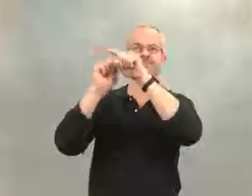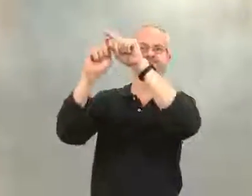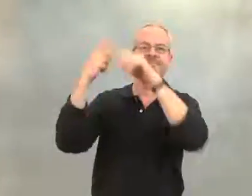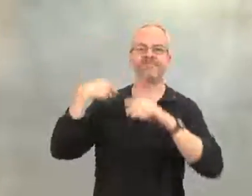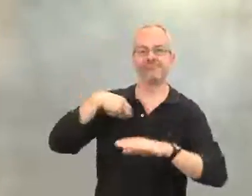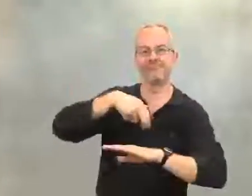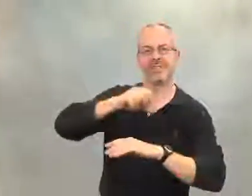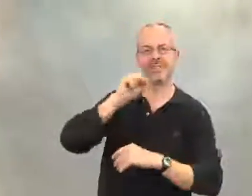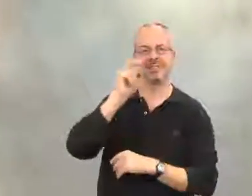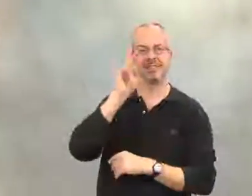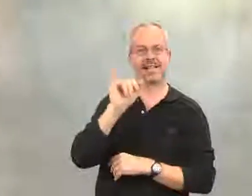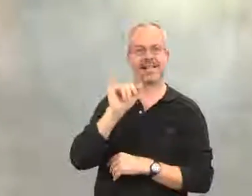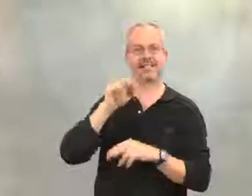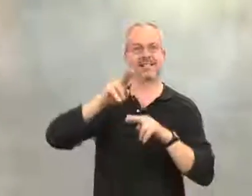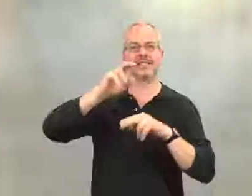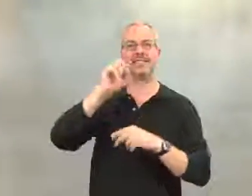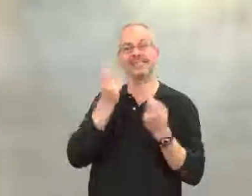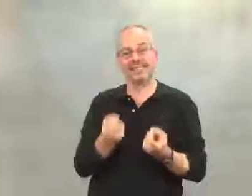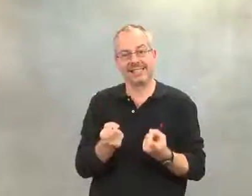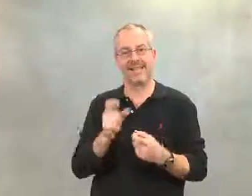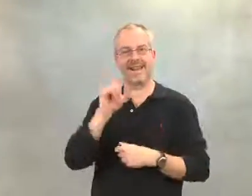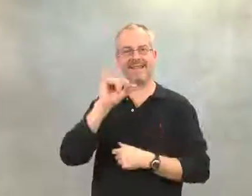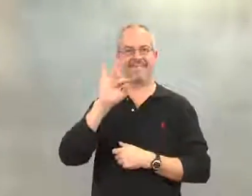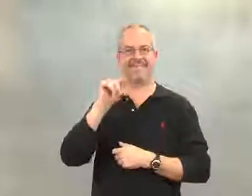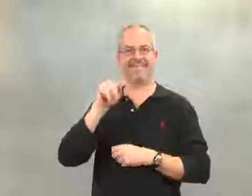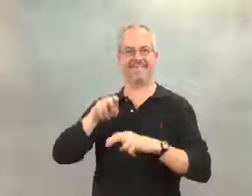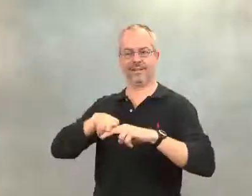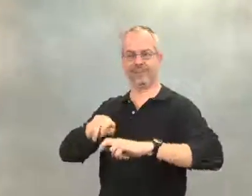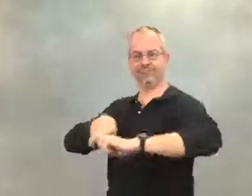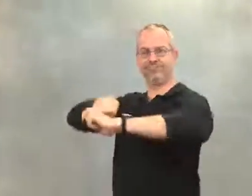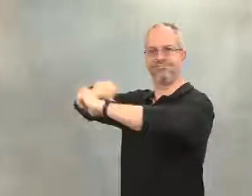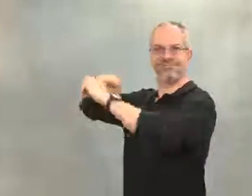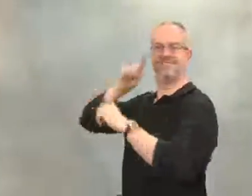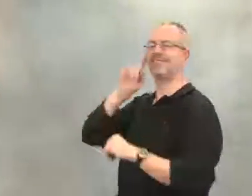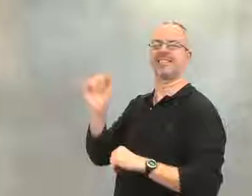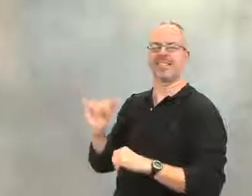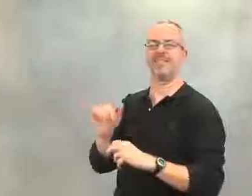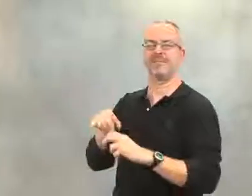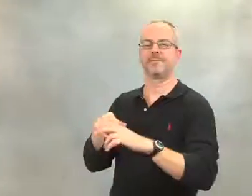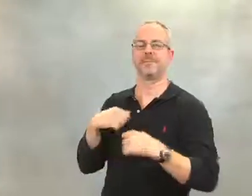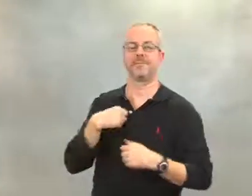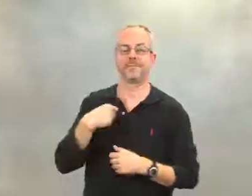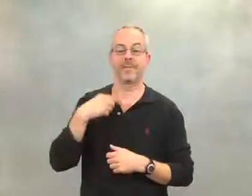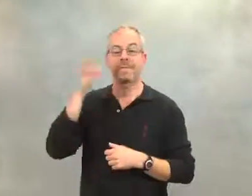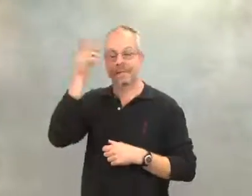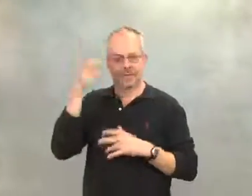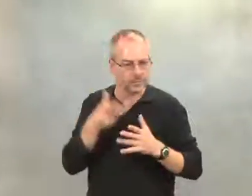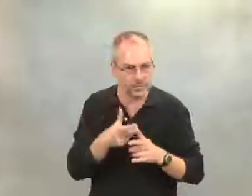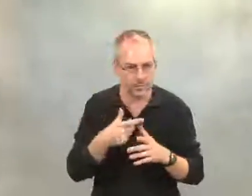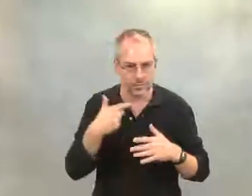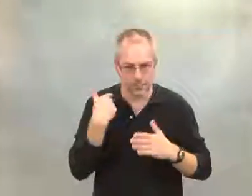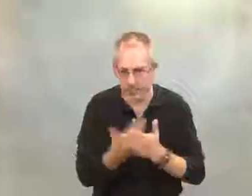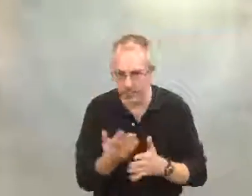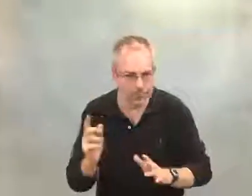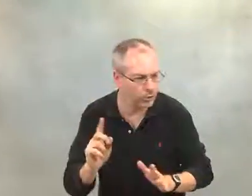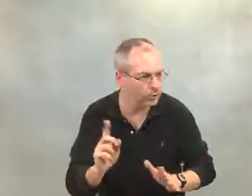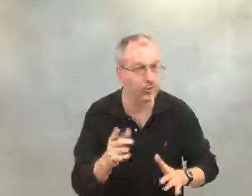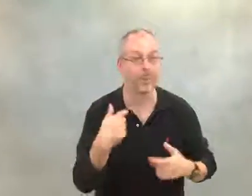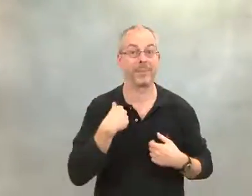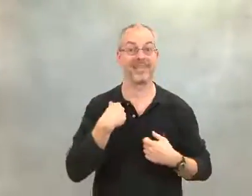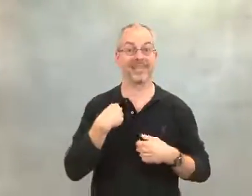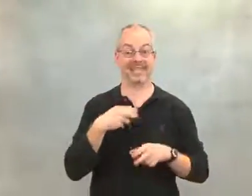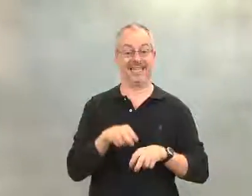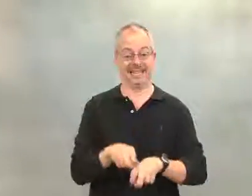and went to sit on what looked like a ski lift to go up.